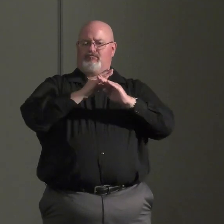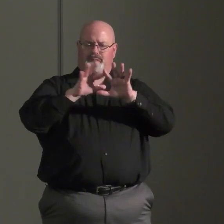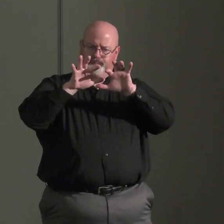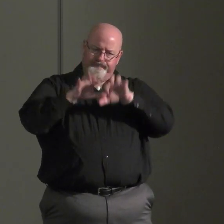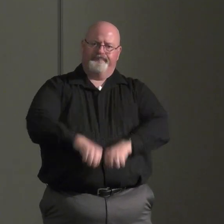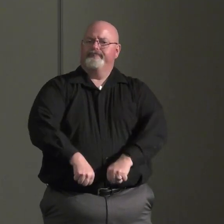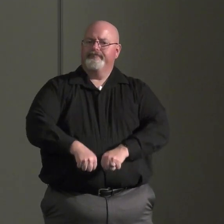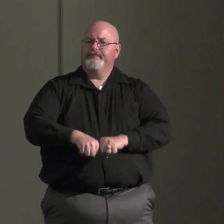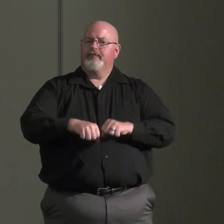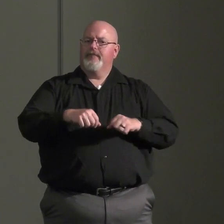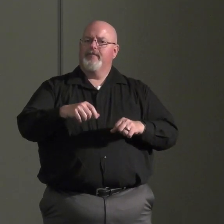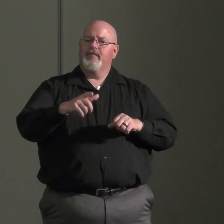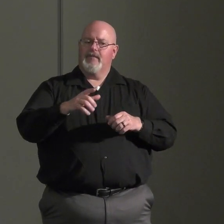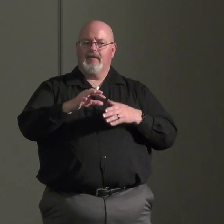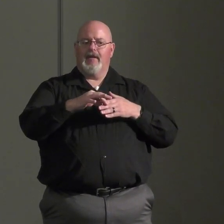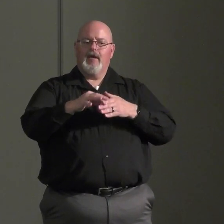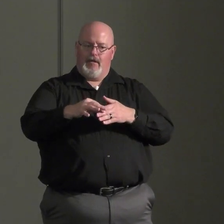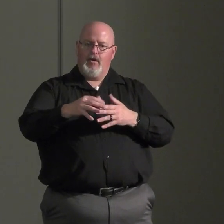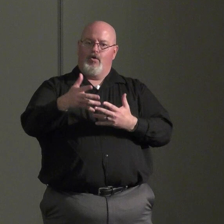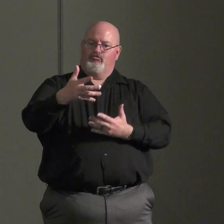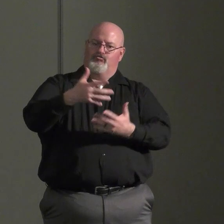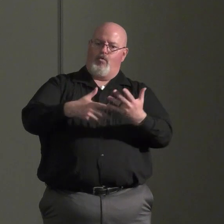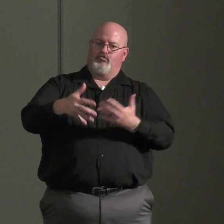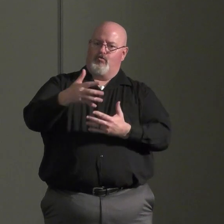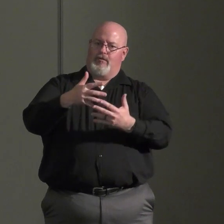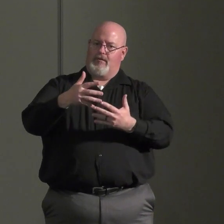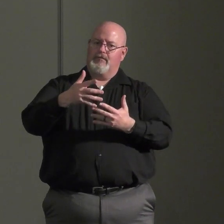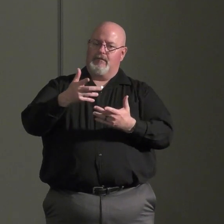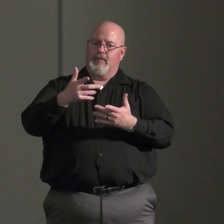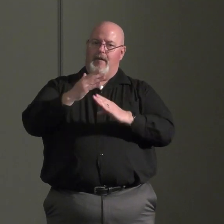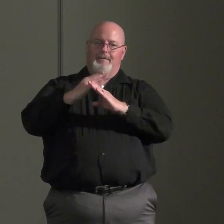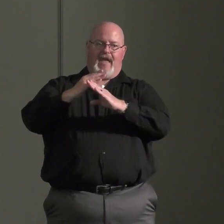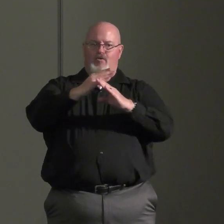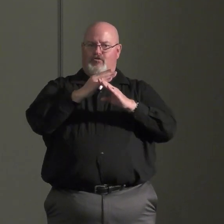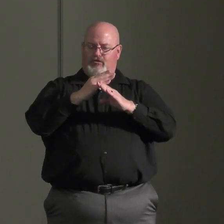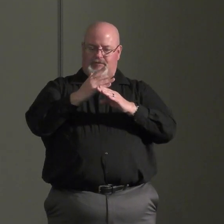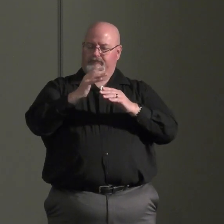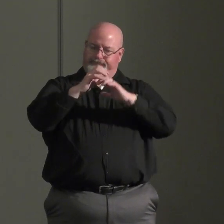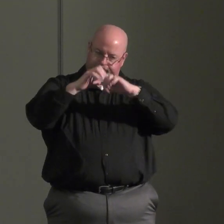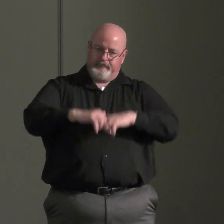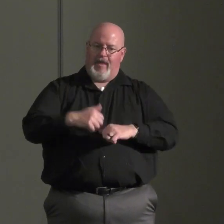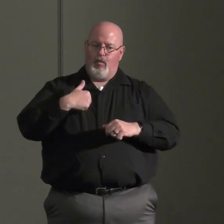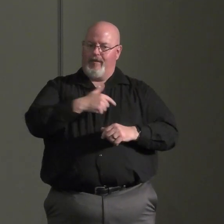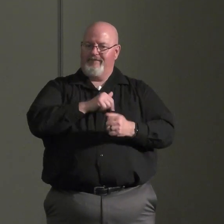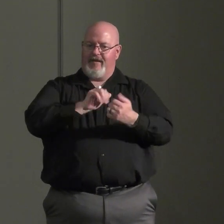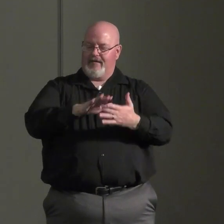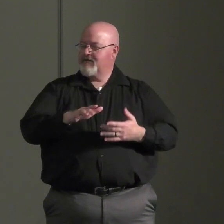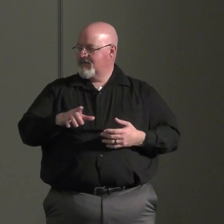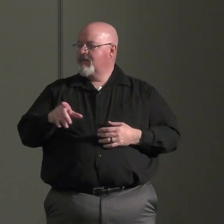to the social barriers that many of us face. >> DELANEY: Yeah. I think it is very important